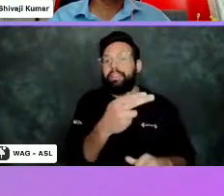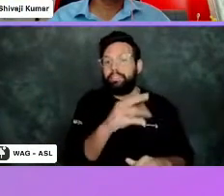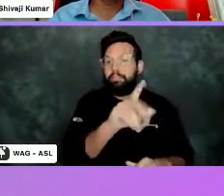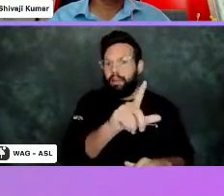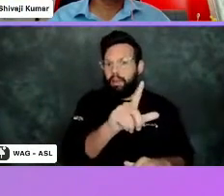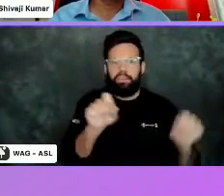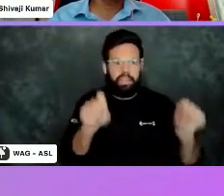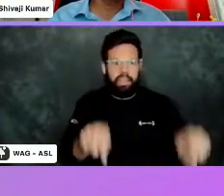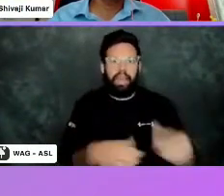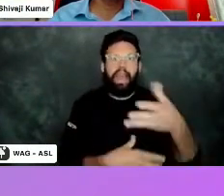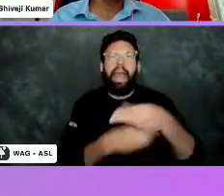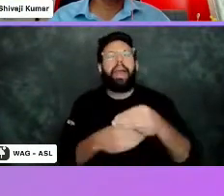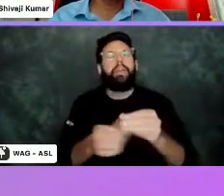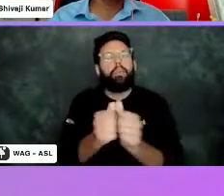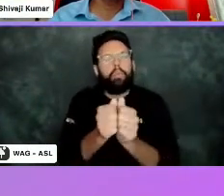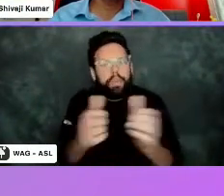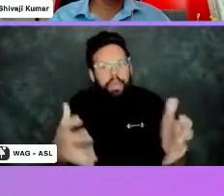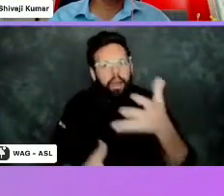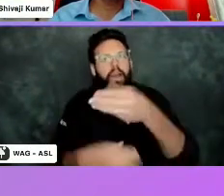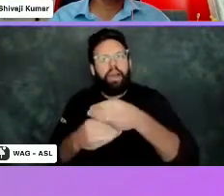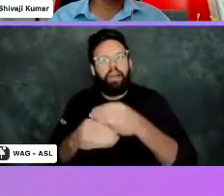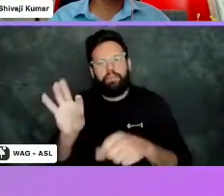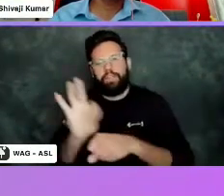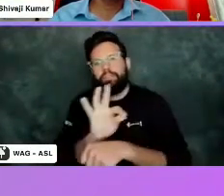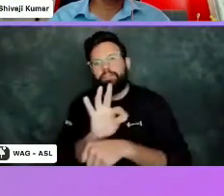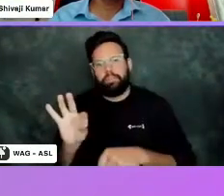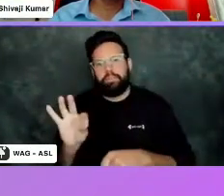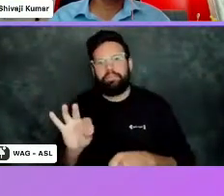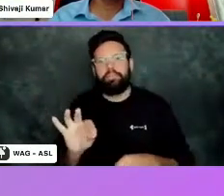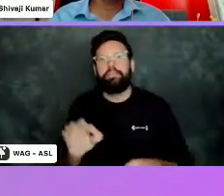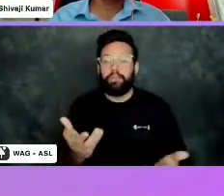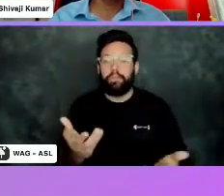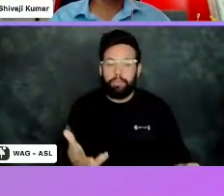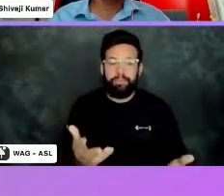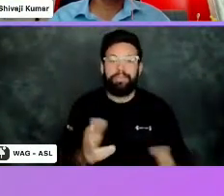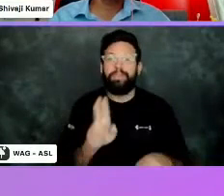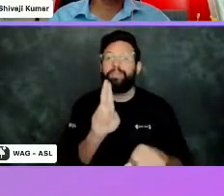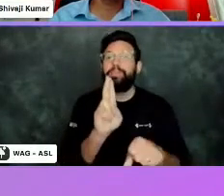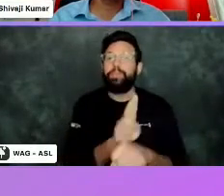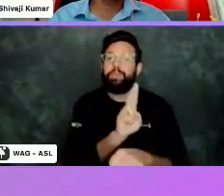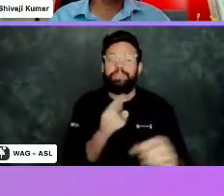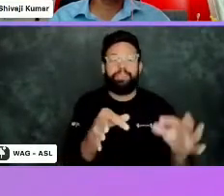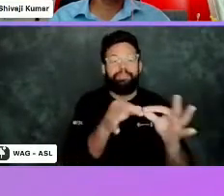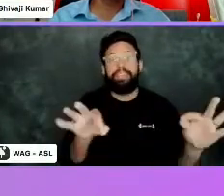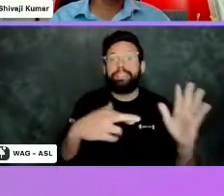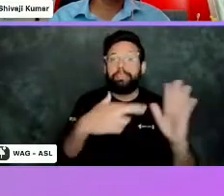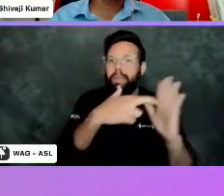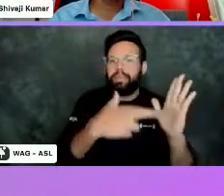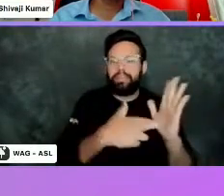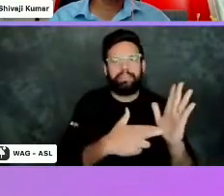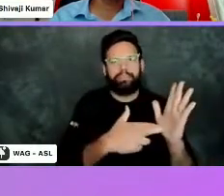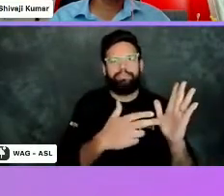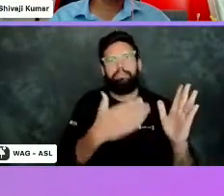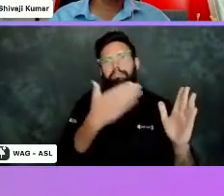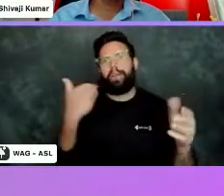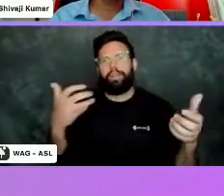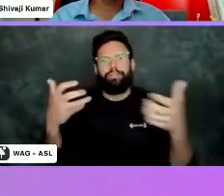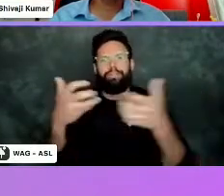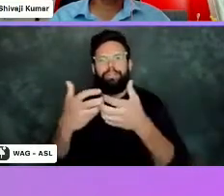So just to drive home the point that usually using semantics not only is better from accessibility standpoint, but it's usually simpler and easier as the developer to implement.